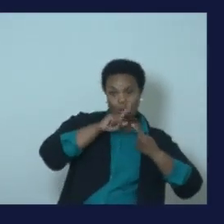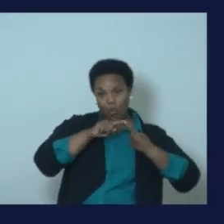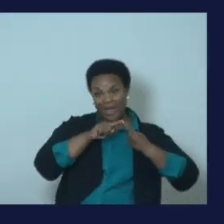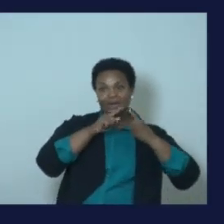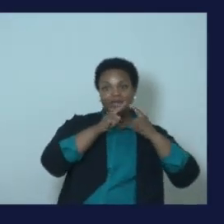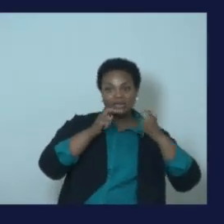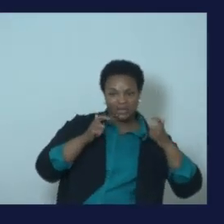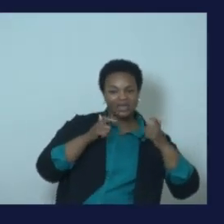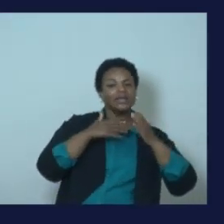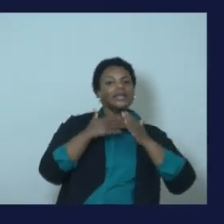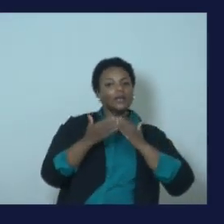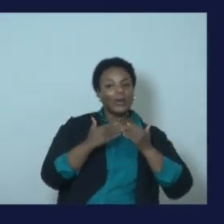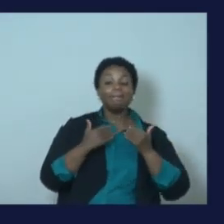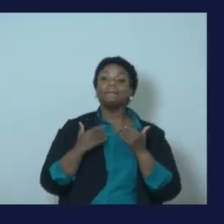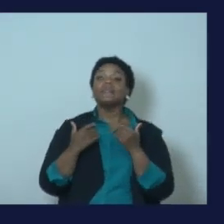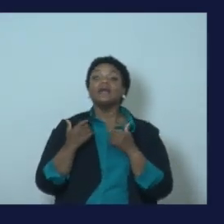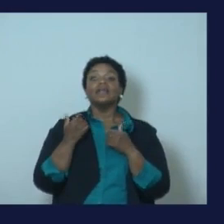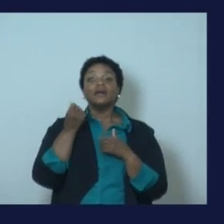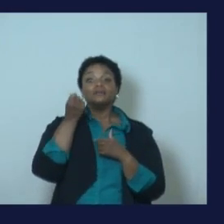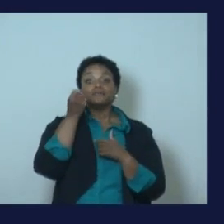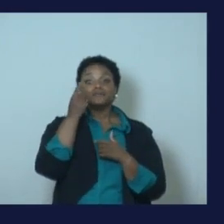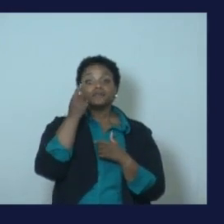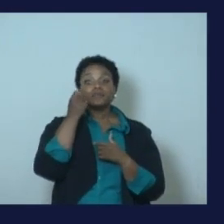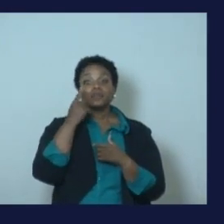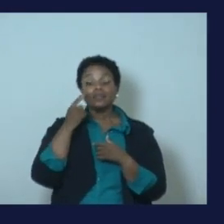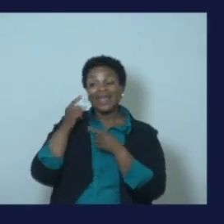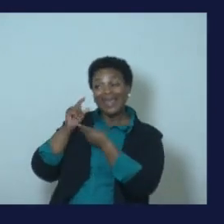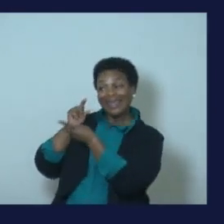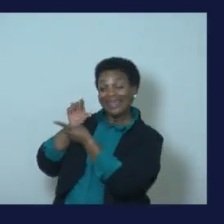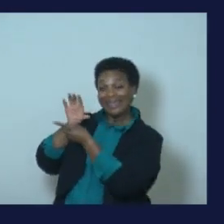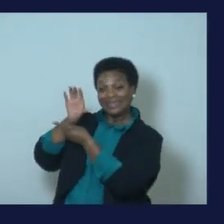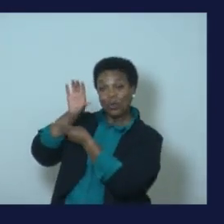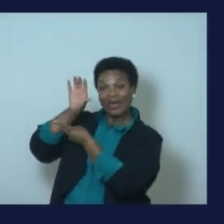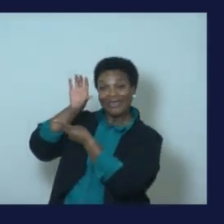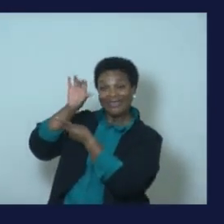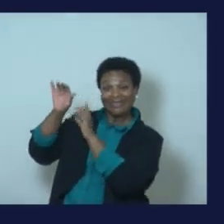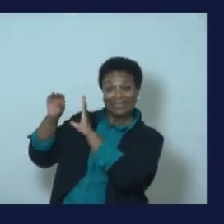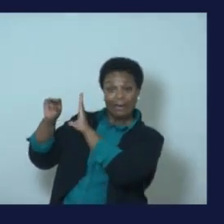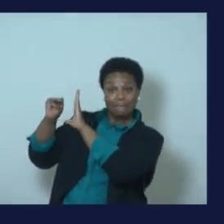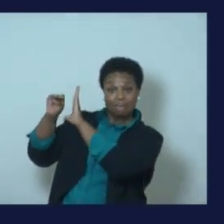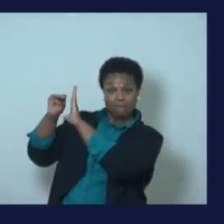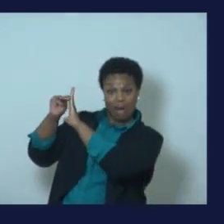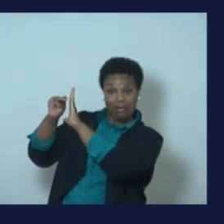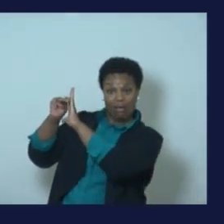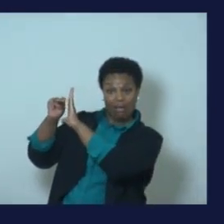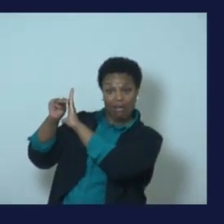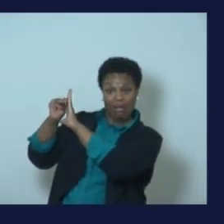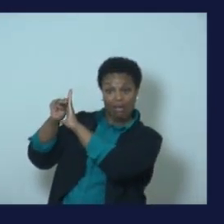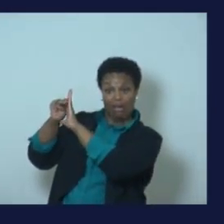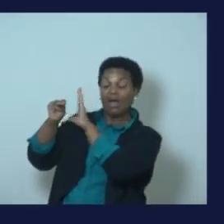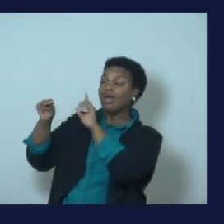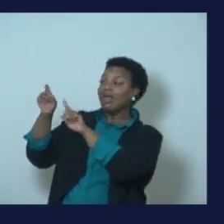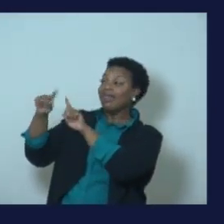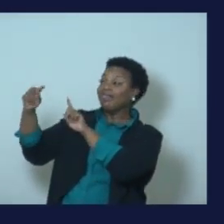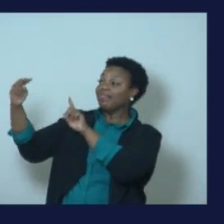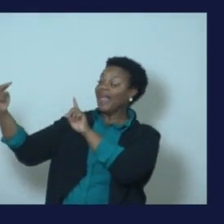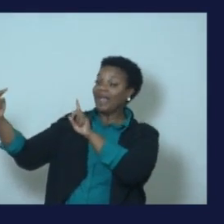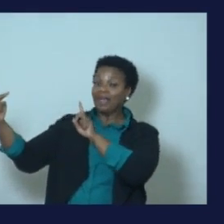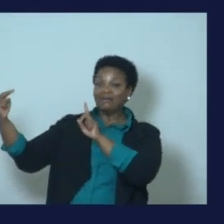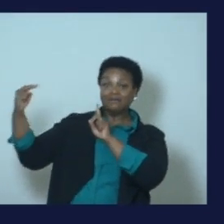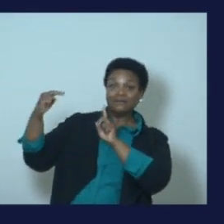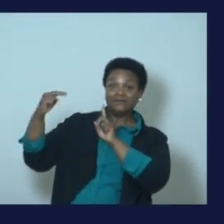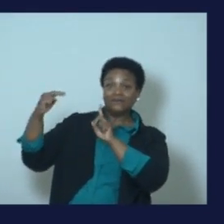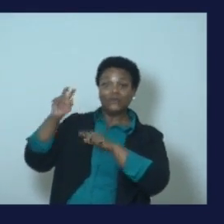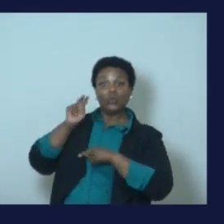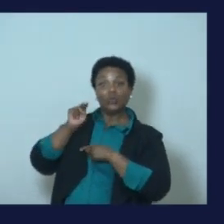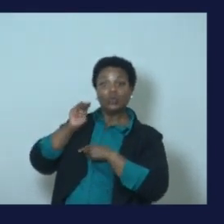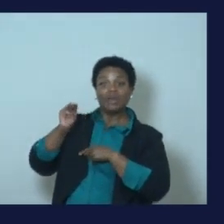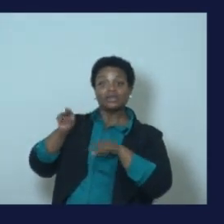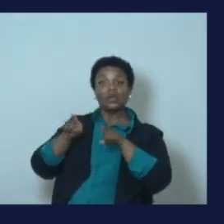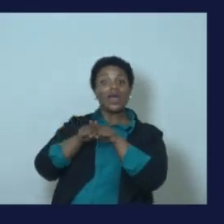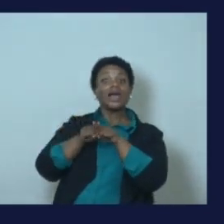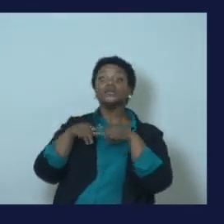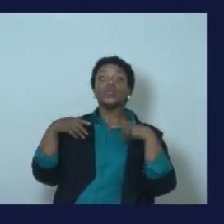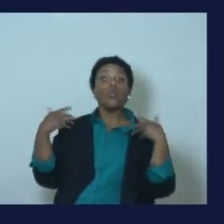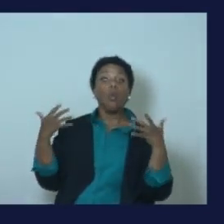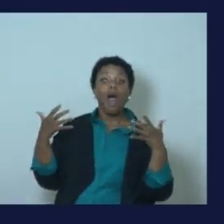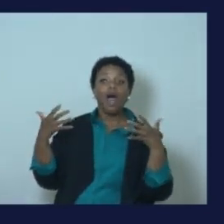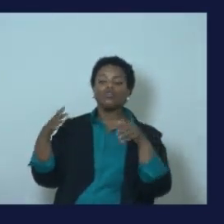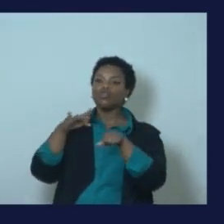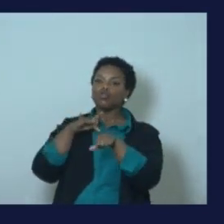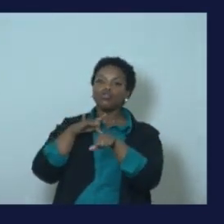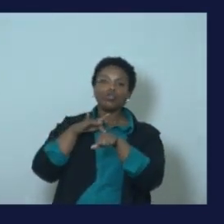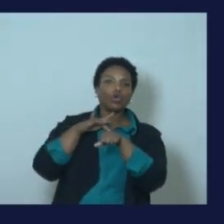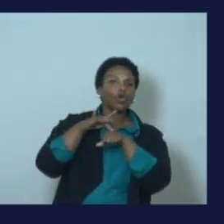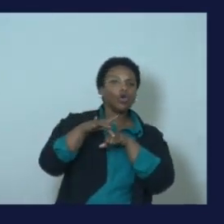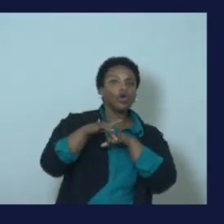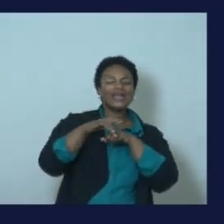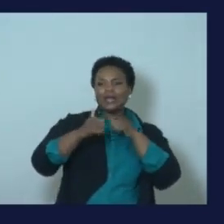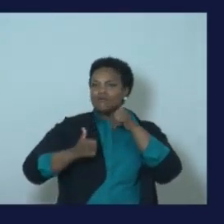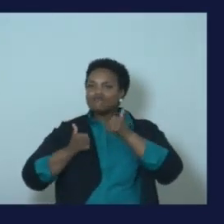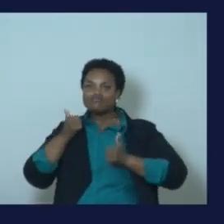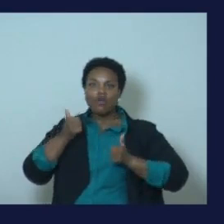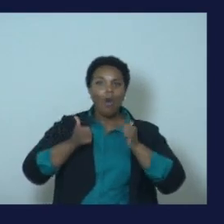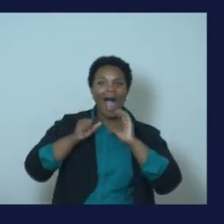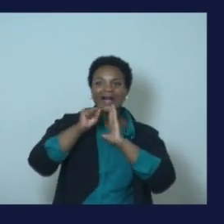HOW EARLY YOU AT MANDATED SOCIAL DISTANCING AND LIMIT GATHERINGS ALL OF THAT PLAYS A ROLE NOW, WE’VE BEEN IDENTIFIED IN THE WAY IN WHICH THEY’RE VIEWING NATIONAL DECISIONS AS A